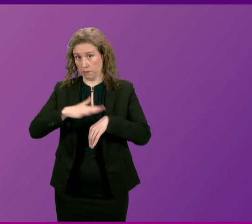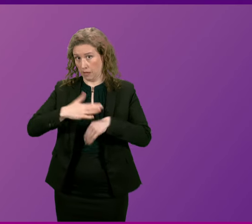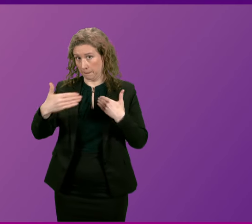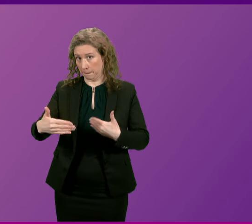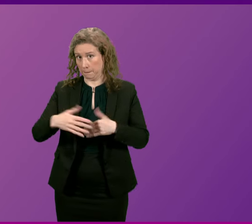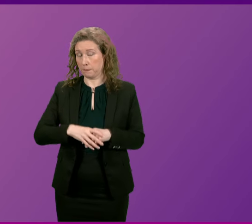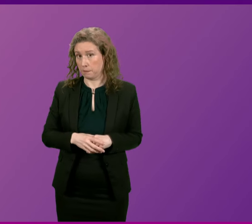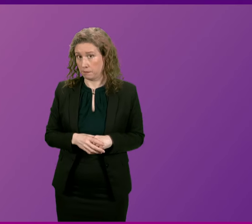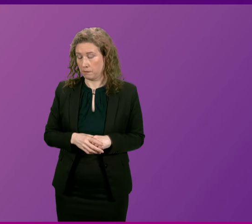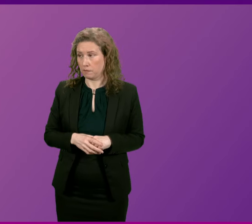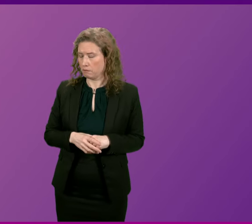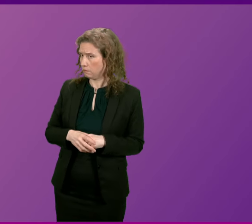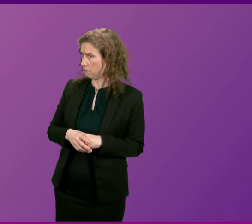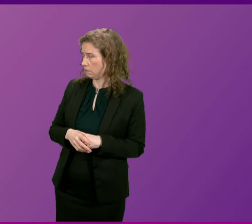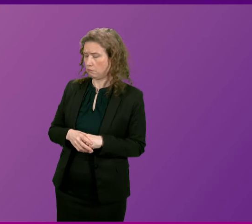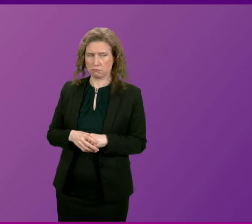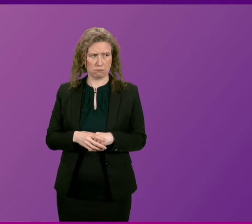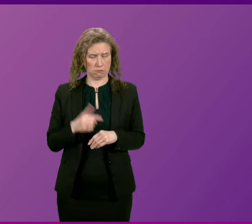If I am not convinced by that answer from John Swinney, I do not think that any parent,